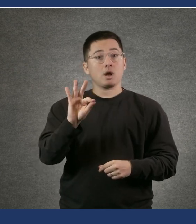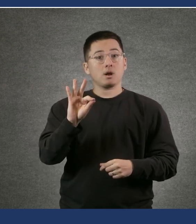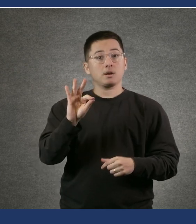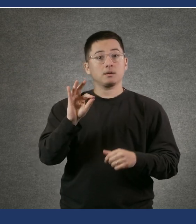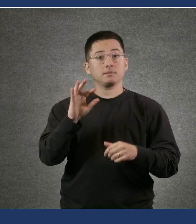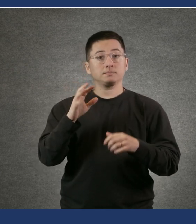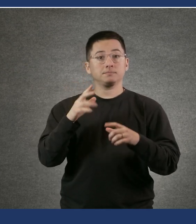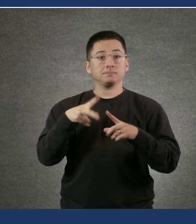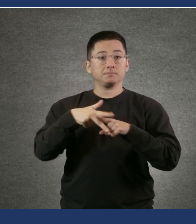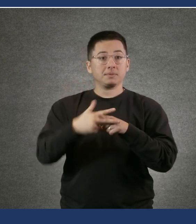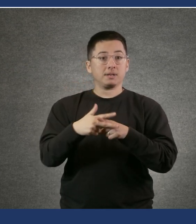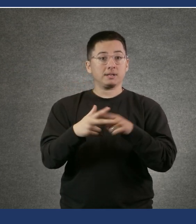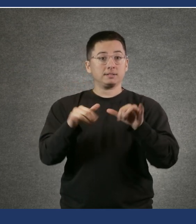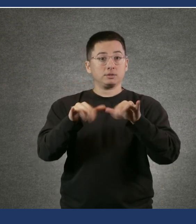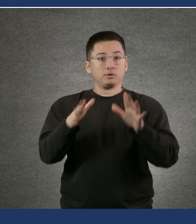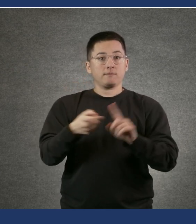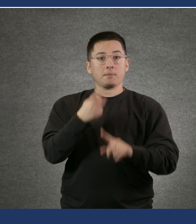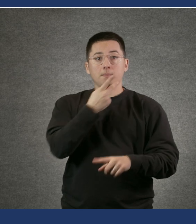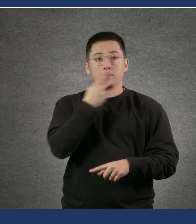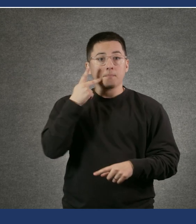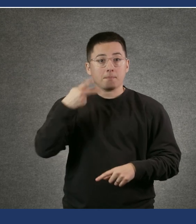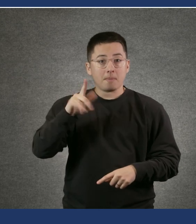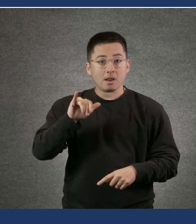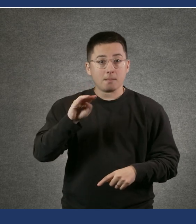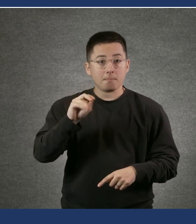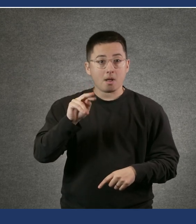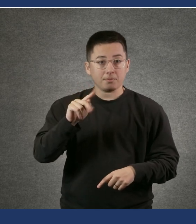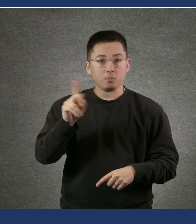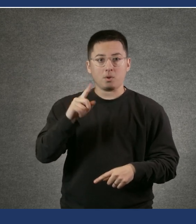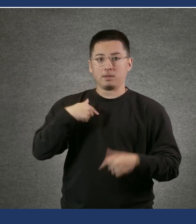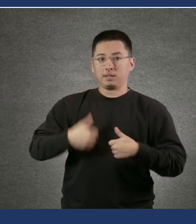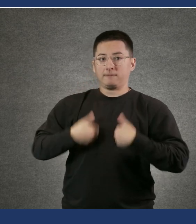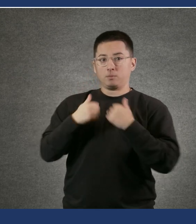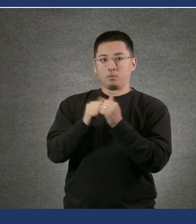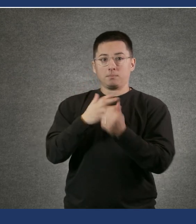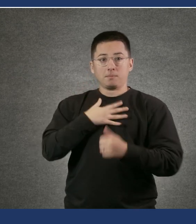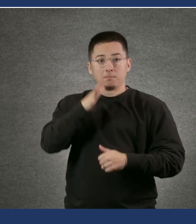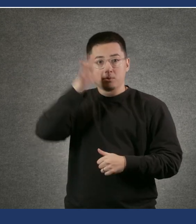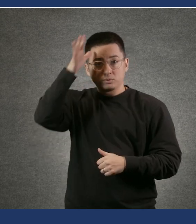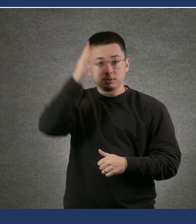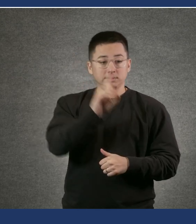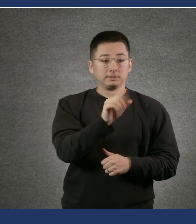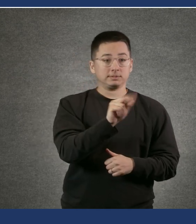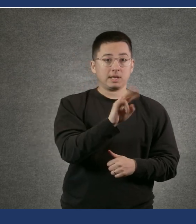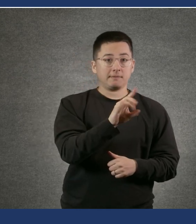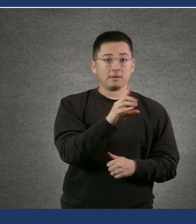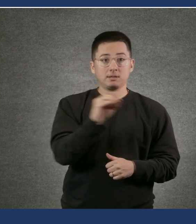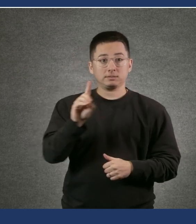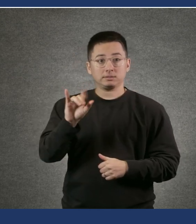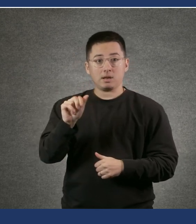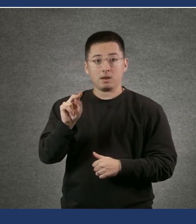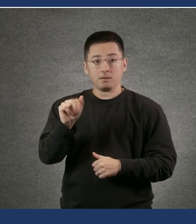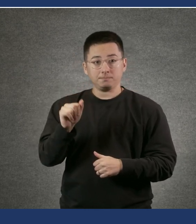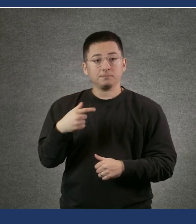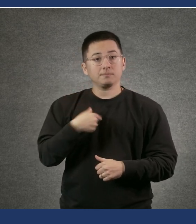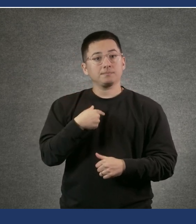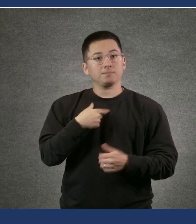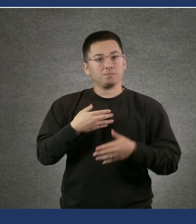Plymouth, where I live with my parents, David and Diana. I was born with a neurological disorder called